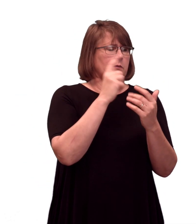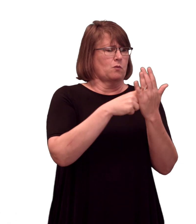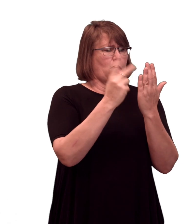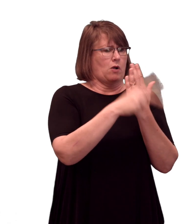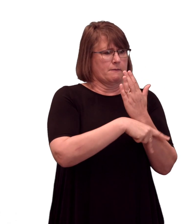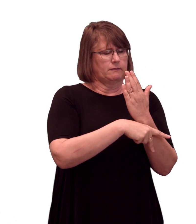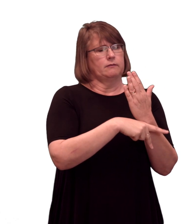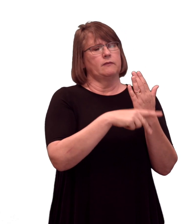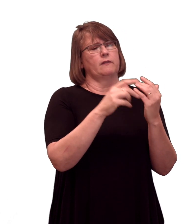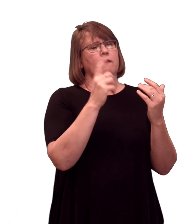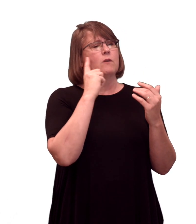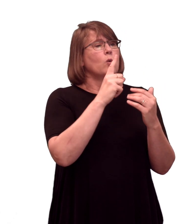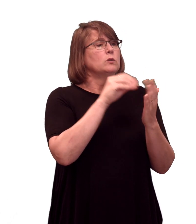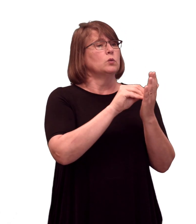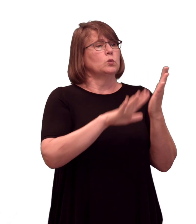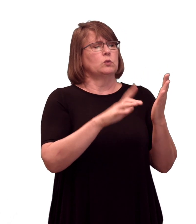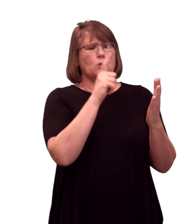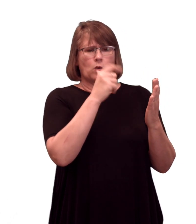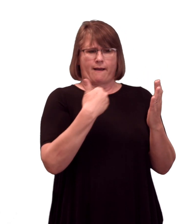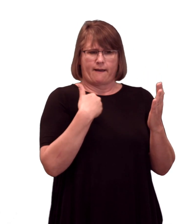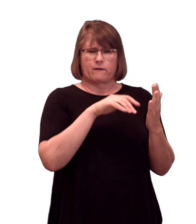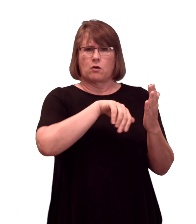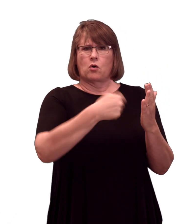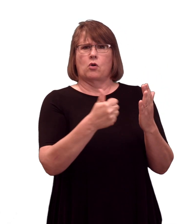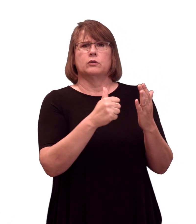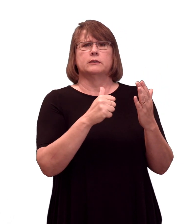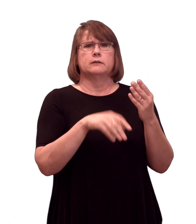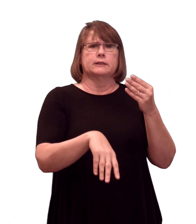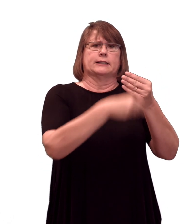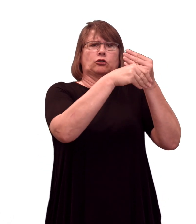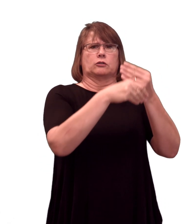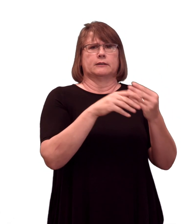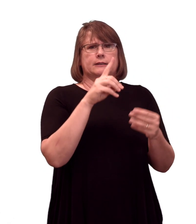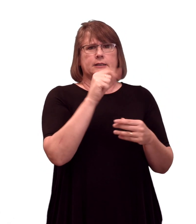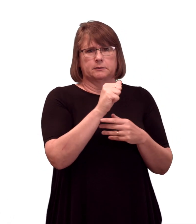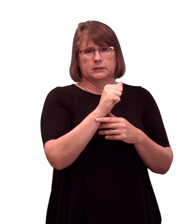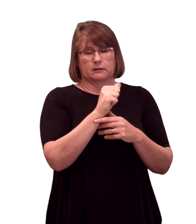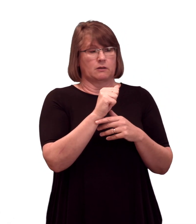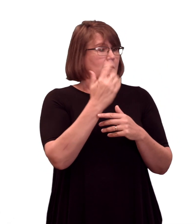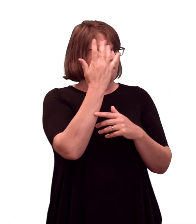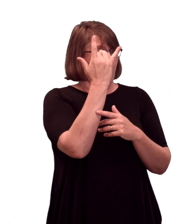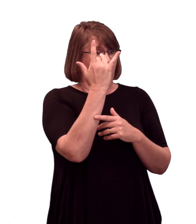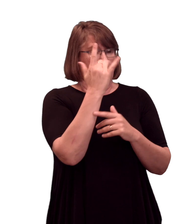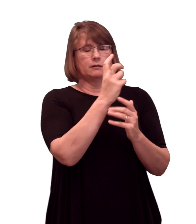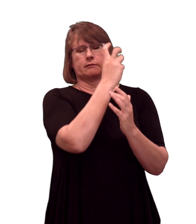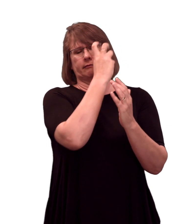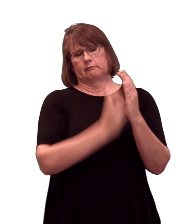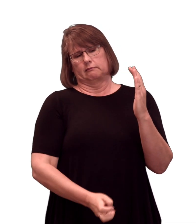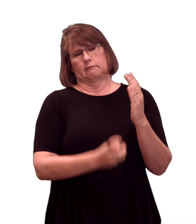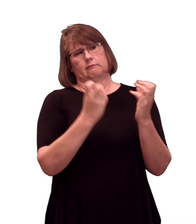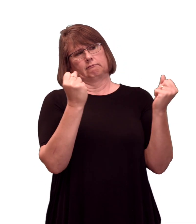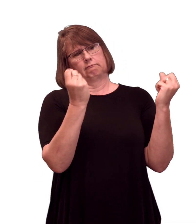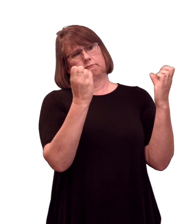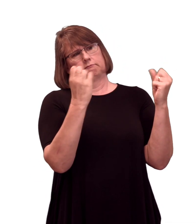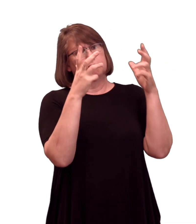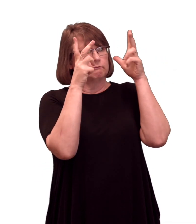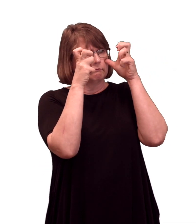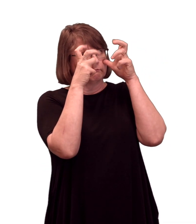for deaf students with additional disabilities so that they experience immersion